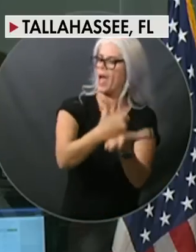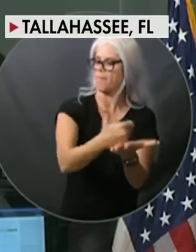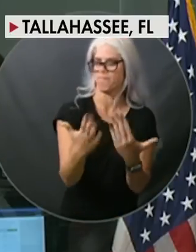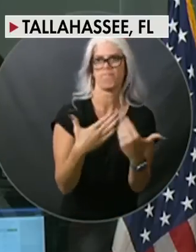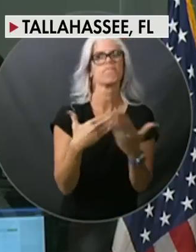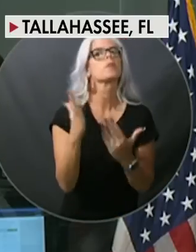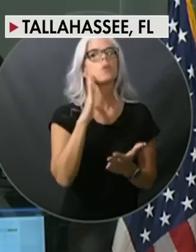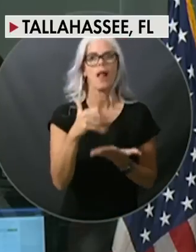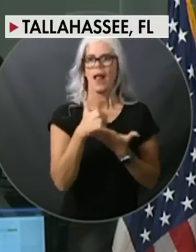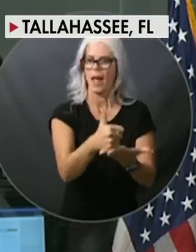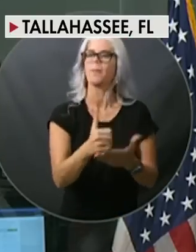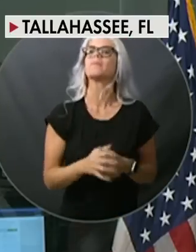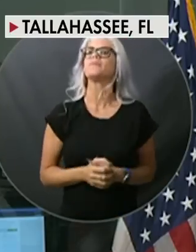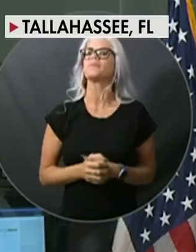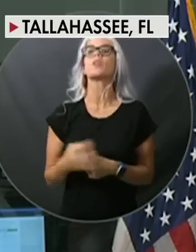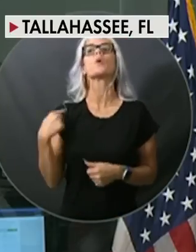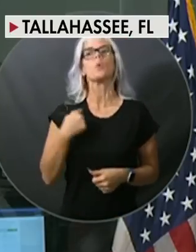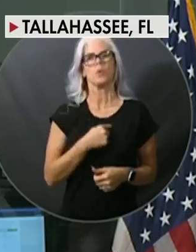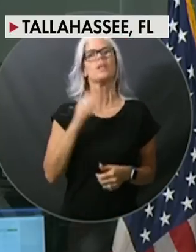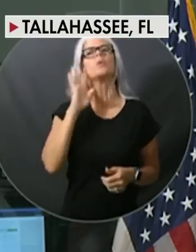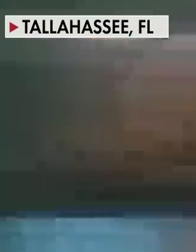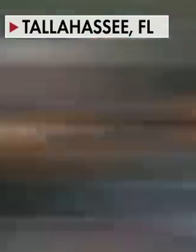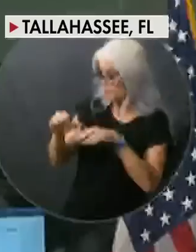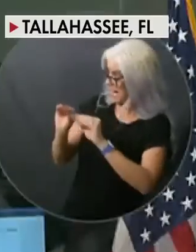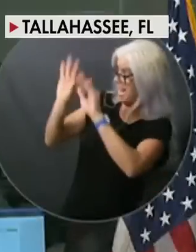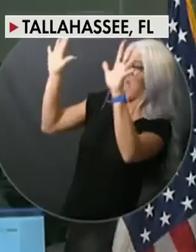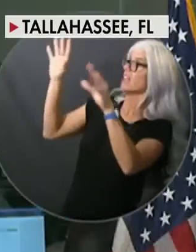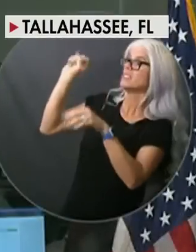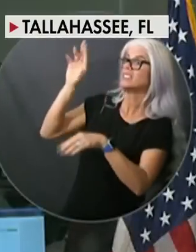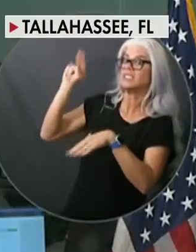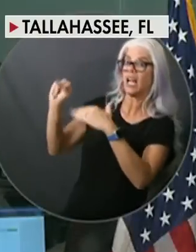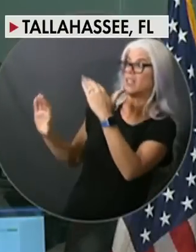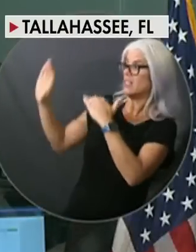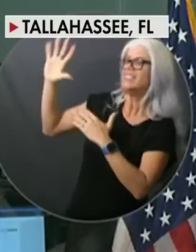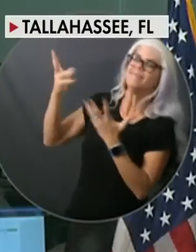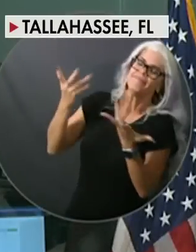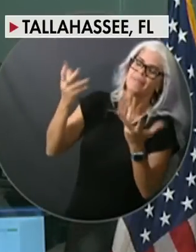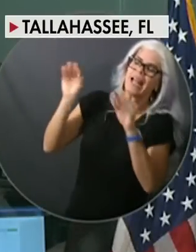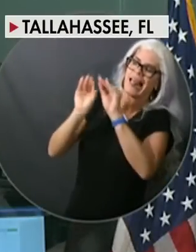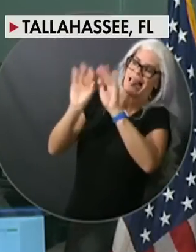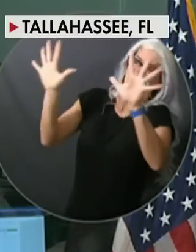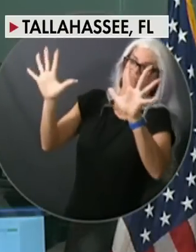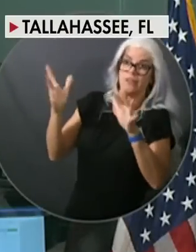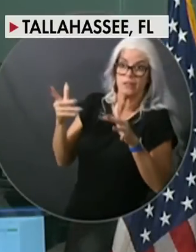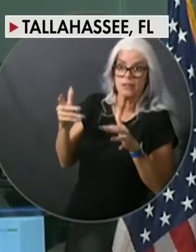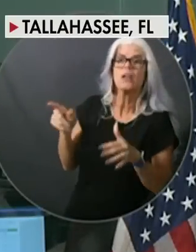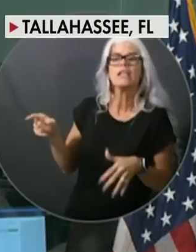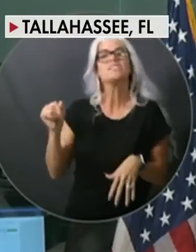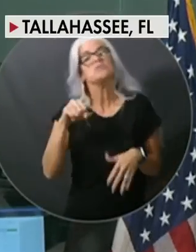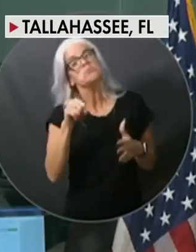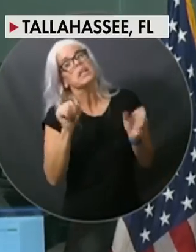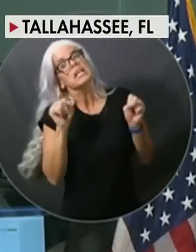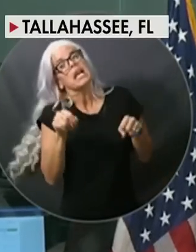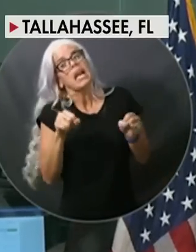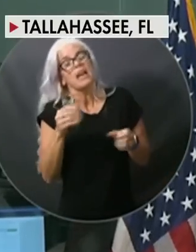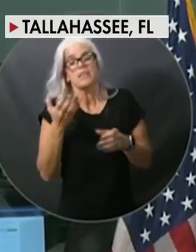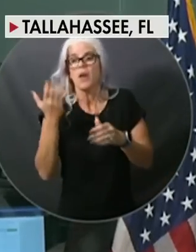CAN TO HELP THOSE FOLKS. AND SO THAT IS GOING TO -- THOSE OPERATIONS ARE GOING TO COMMENCE